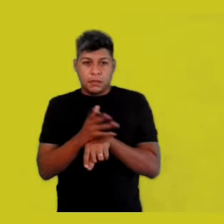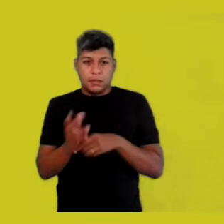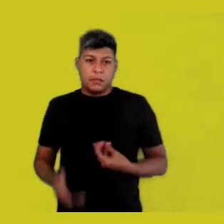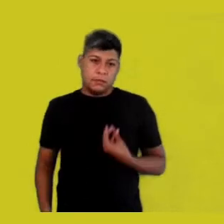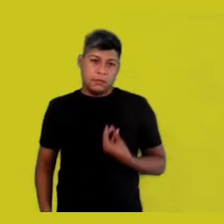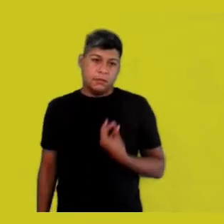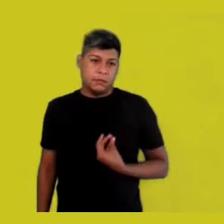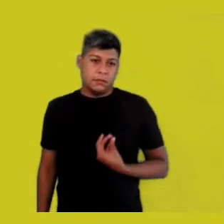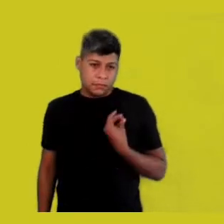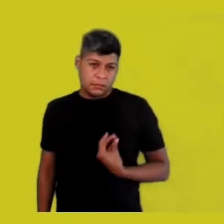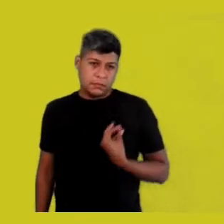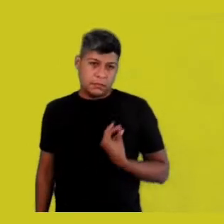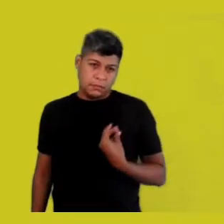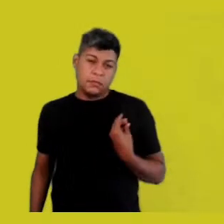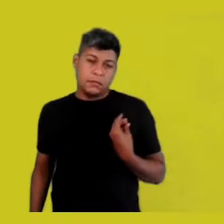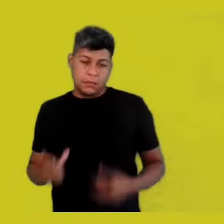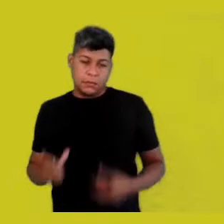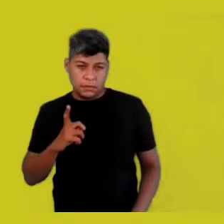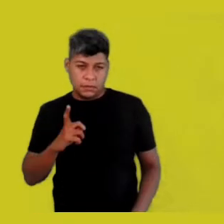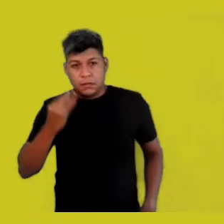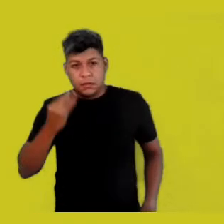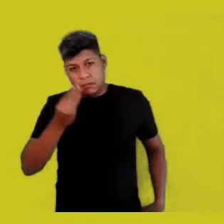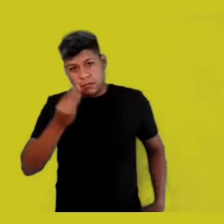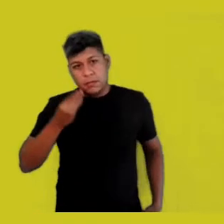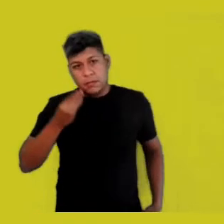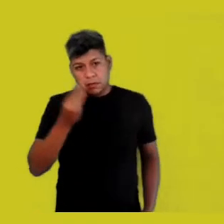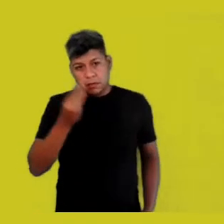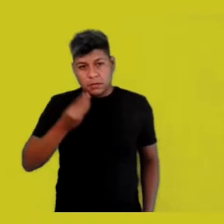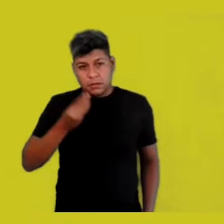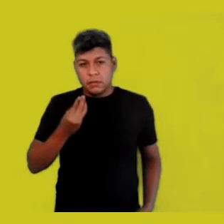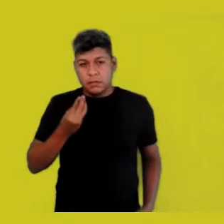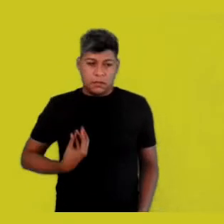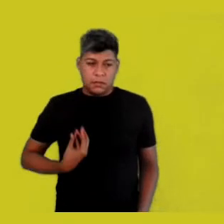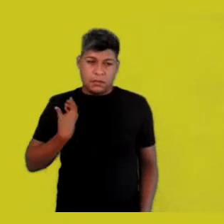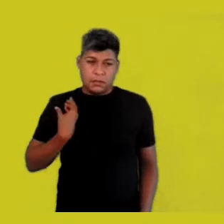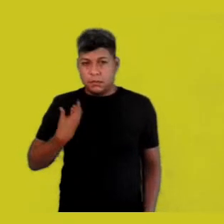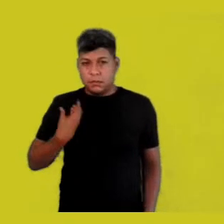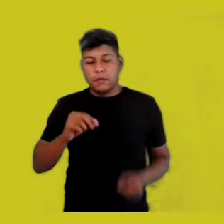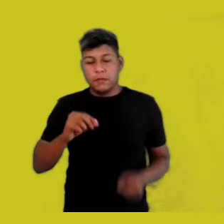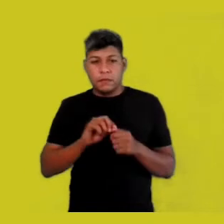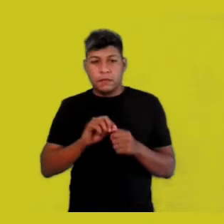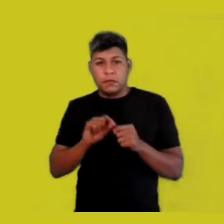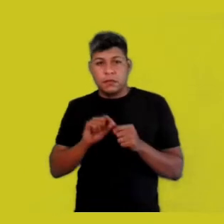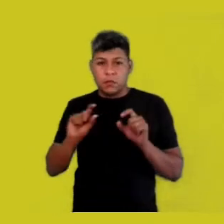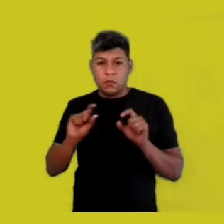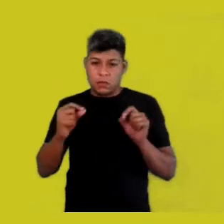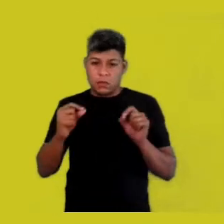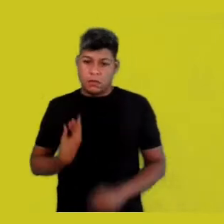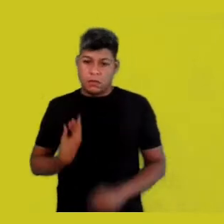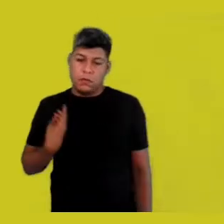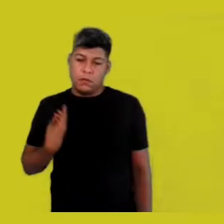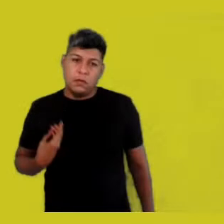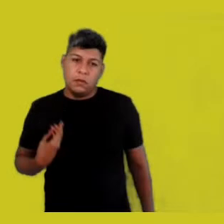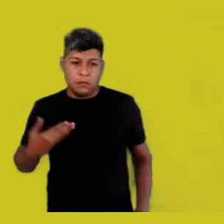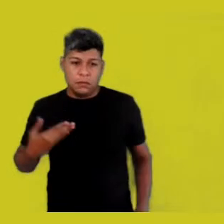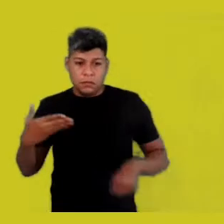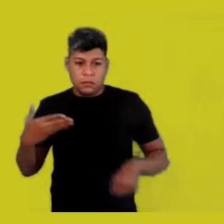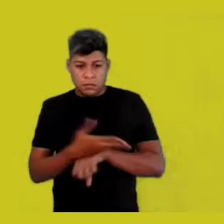can we enable an experience of these cosmovisions in favor of the contemporary, without hurting the traditional,